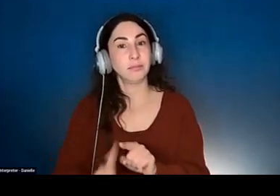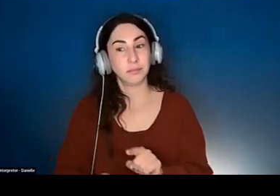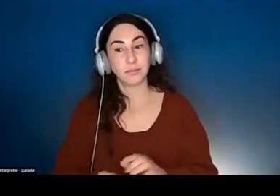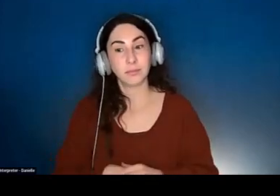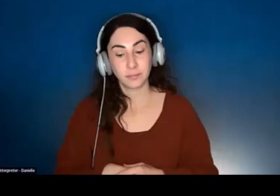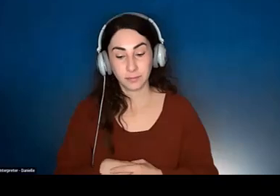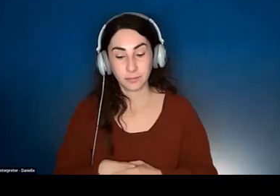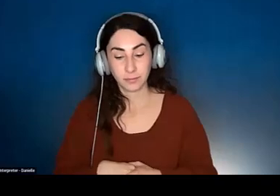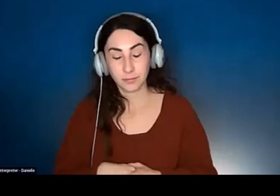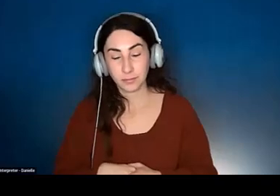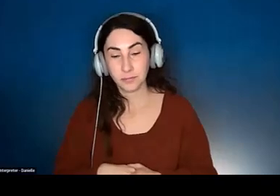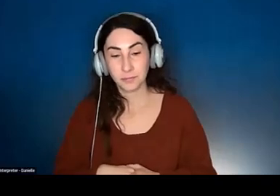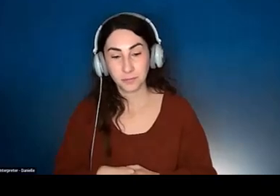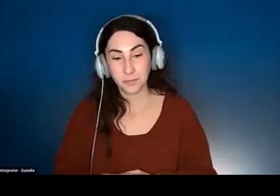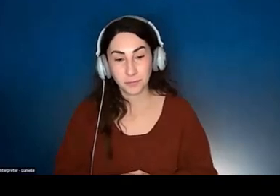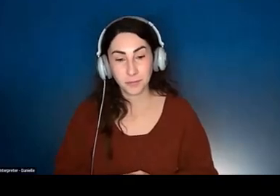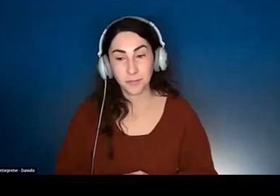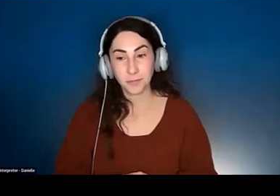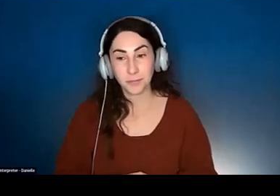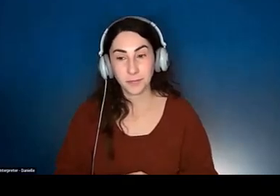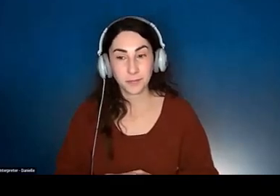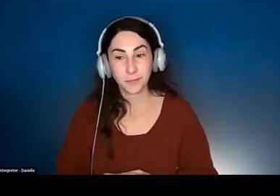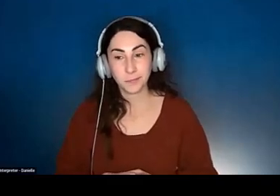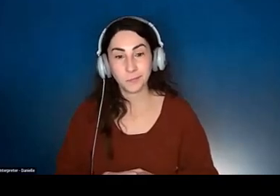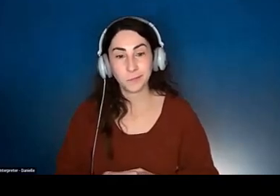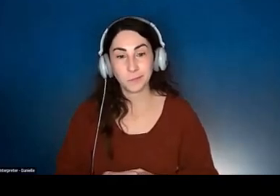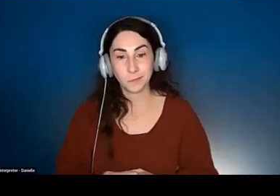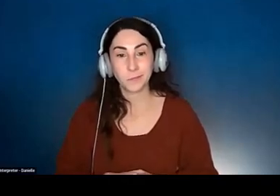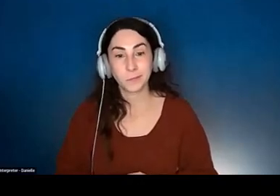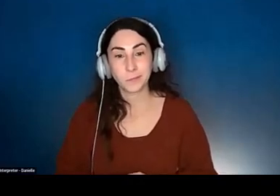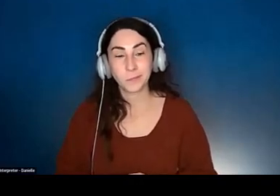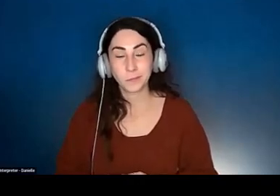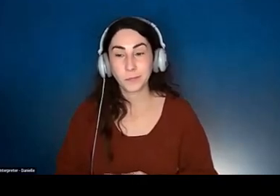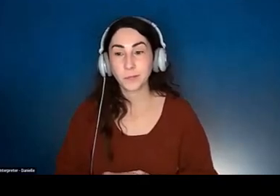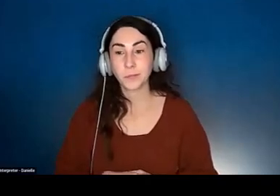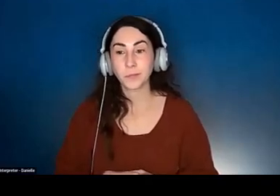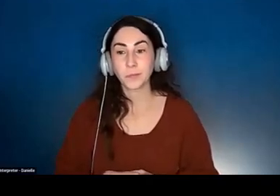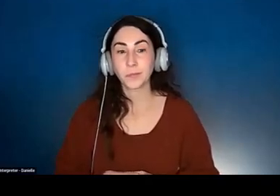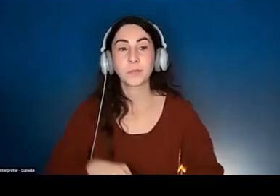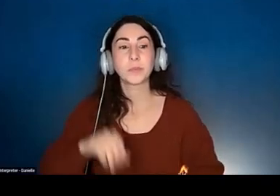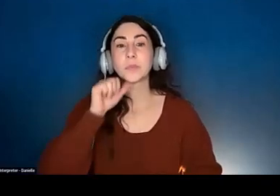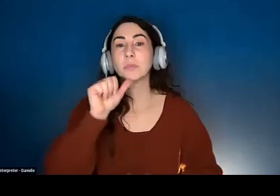It's not the only means of transition services in